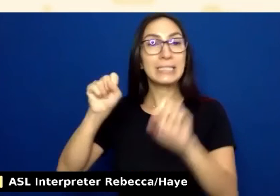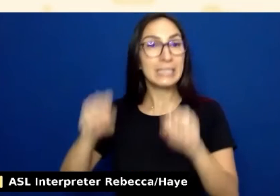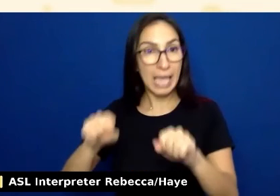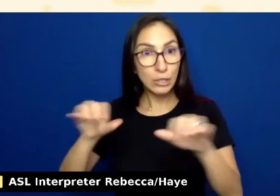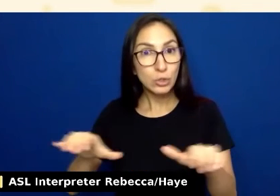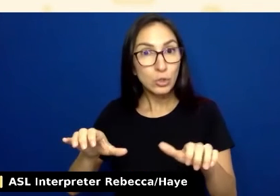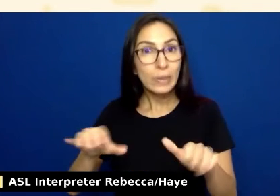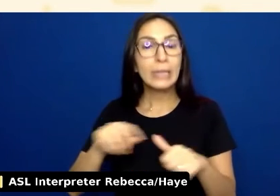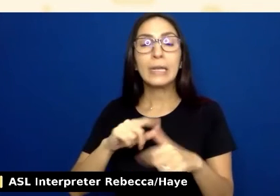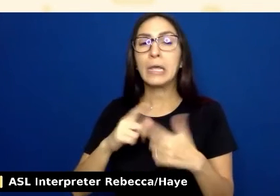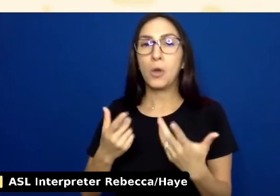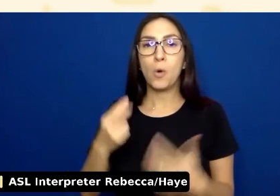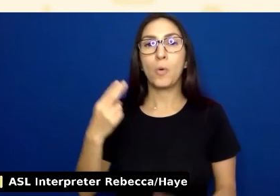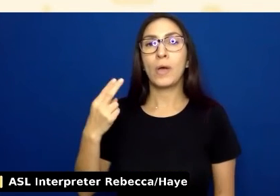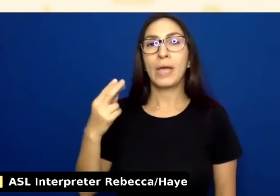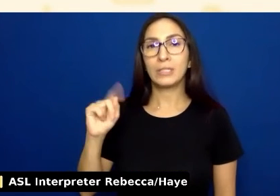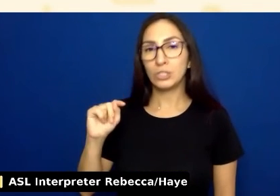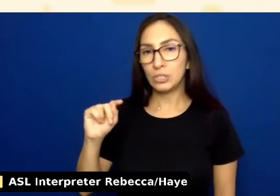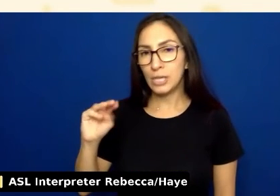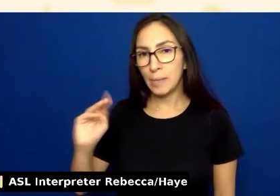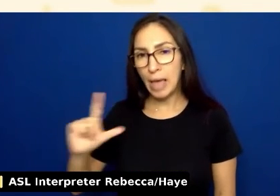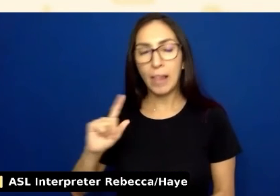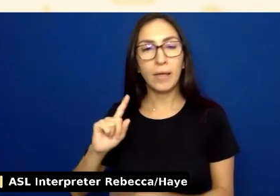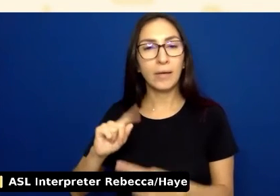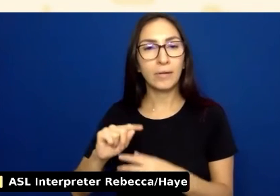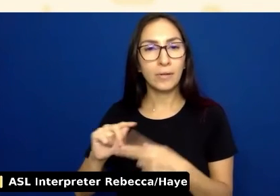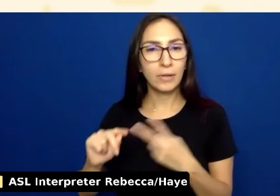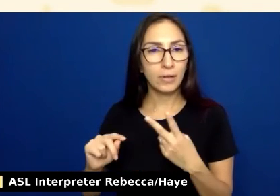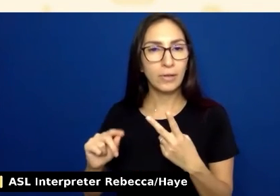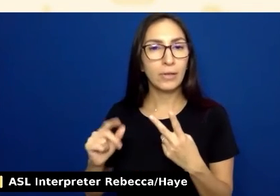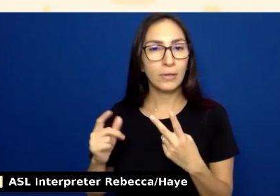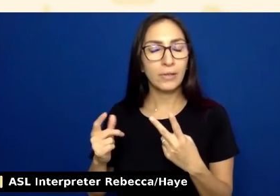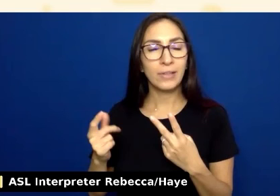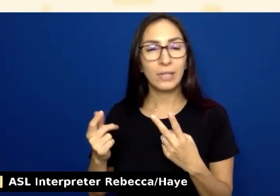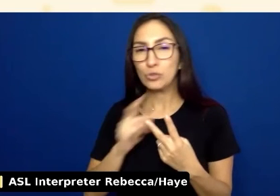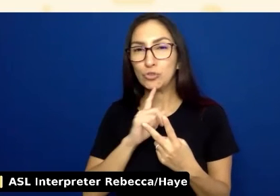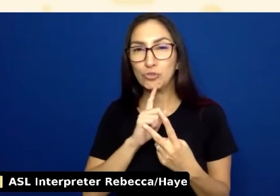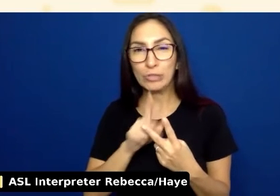if HTML can do it for you, you do not need to increase your code weight with JavaScript.